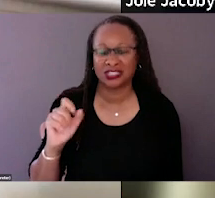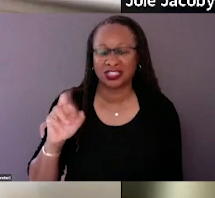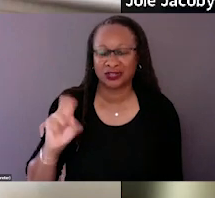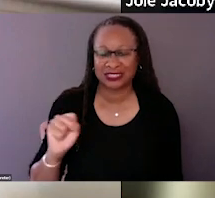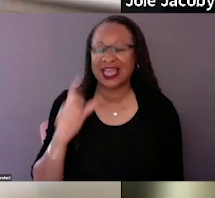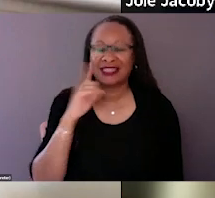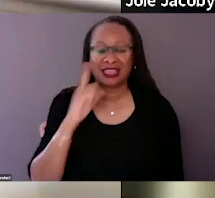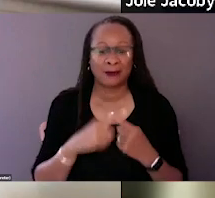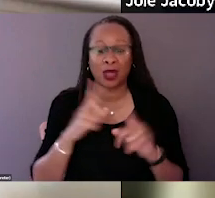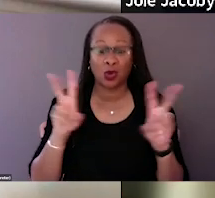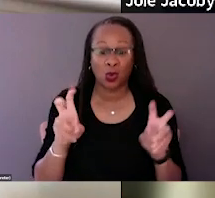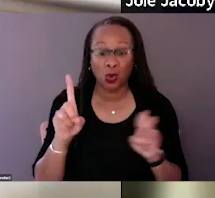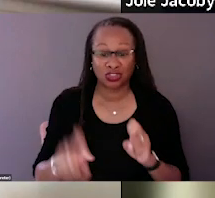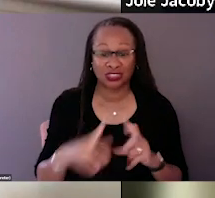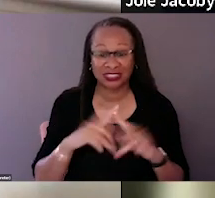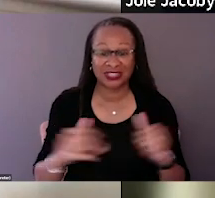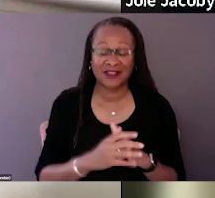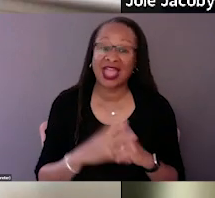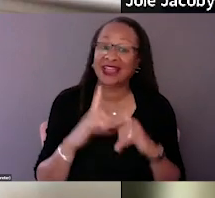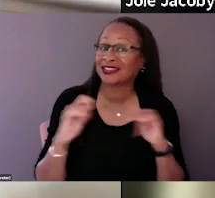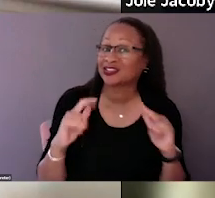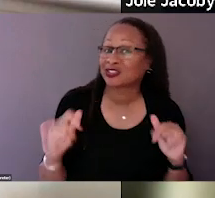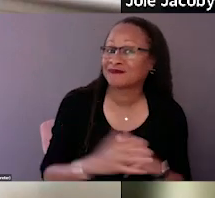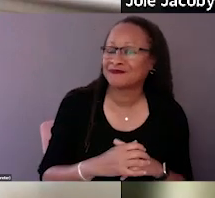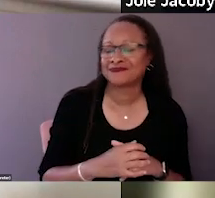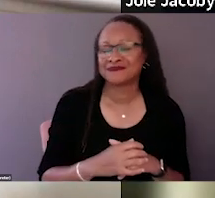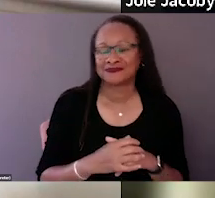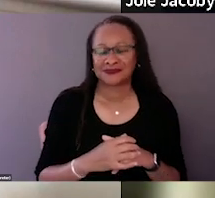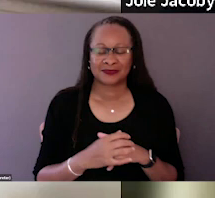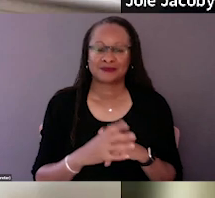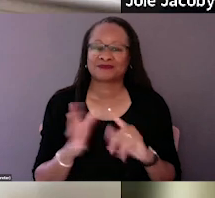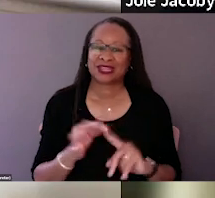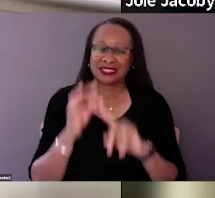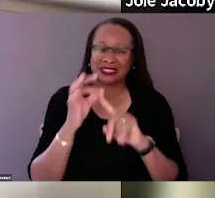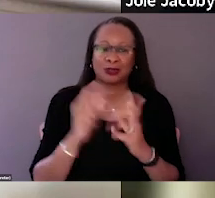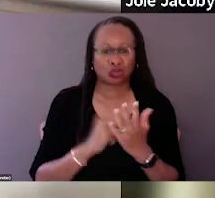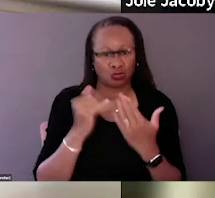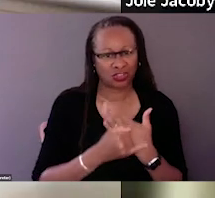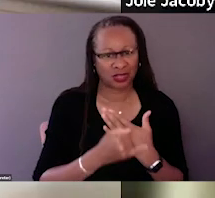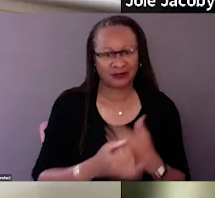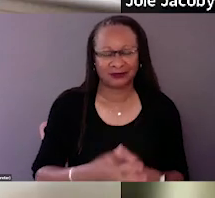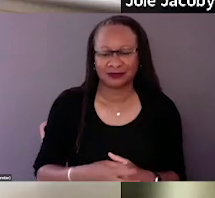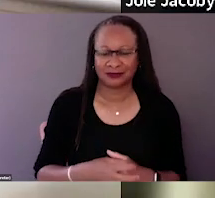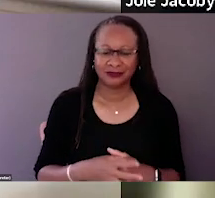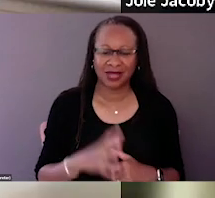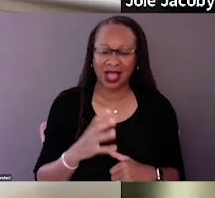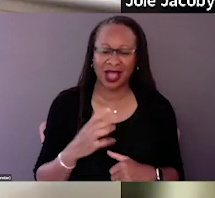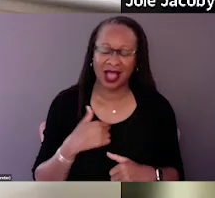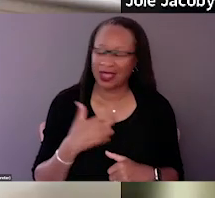And this is just a special project, and I'm so happy that you guys made it.